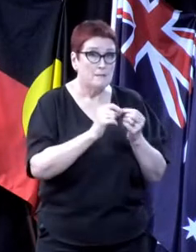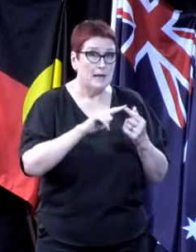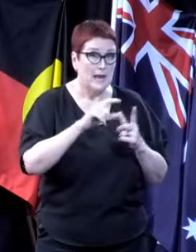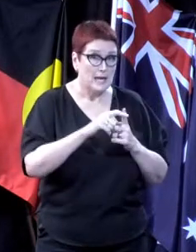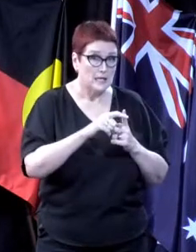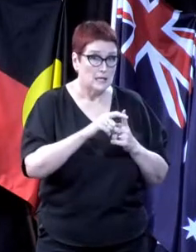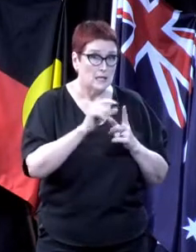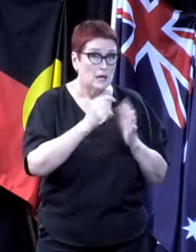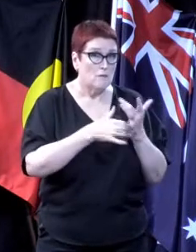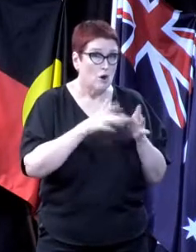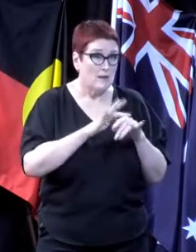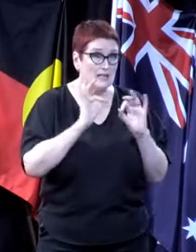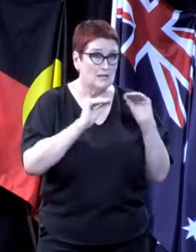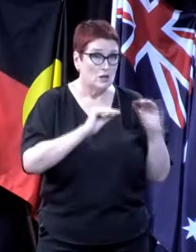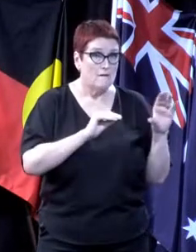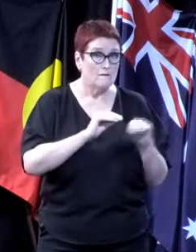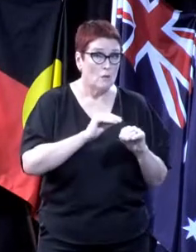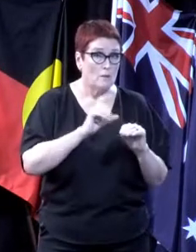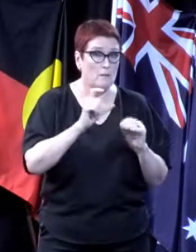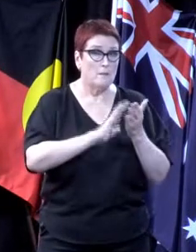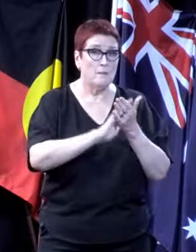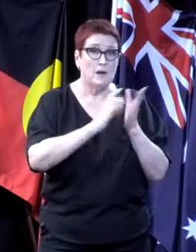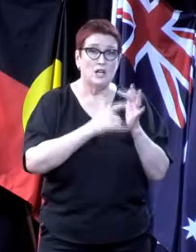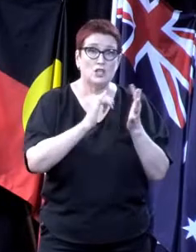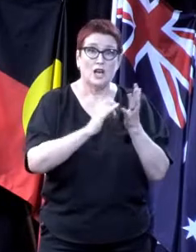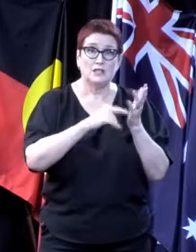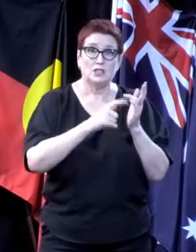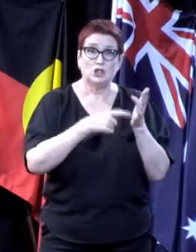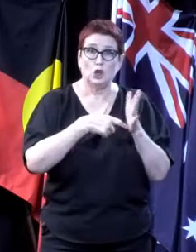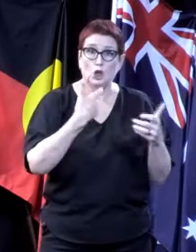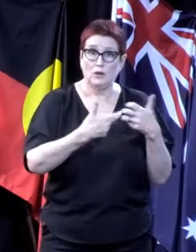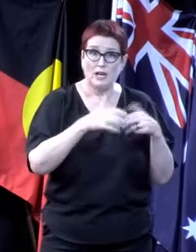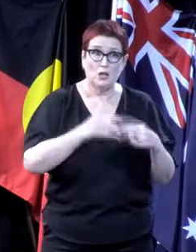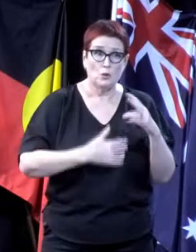and Special Education from Charles Sturt University, 2008? I do.